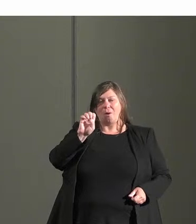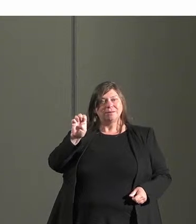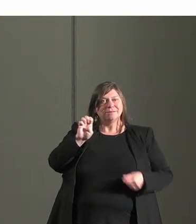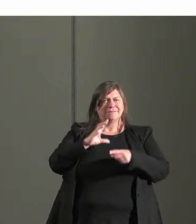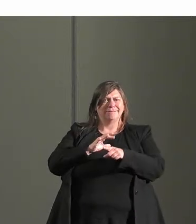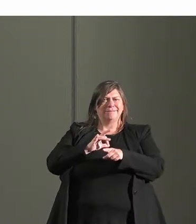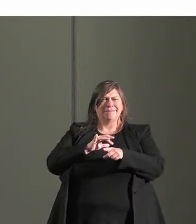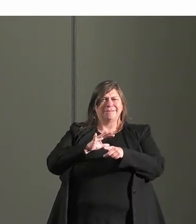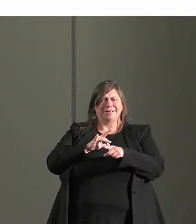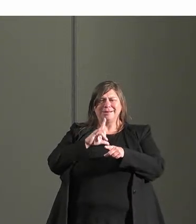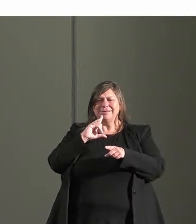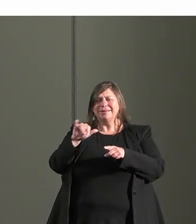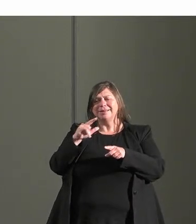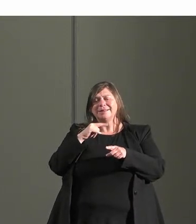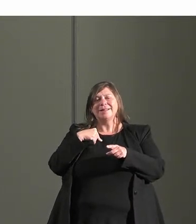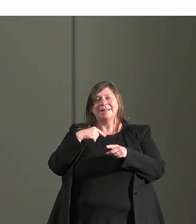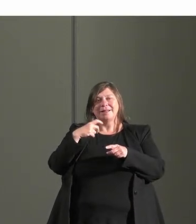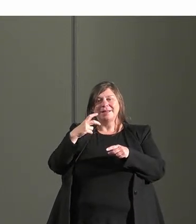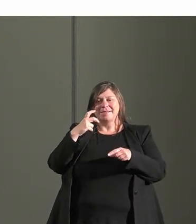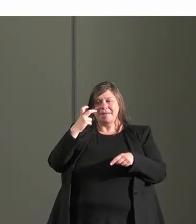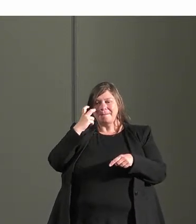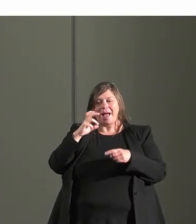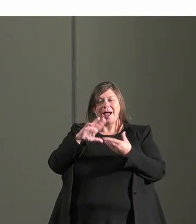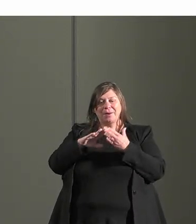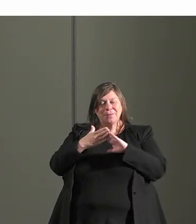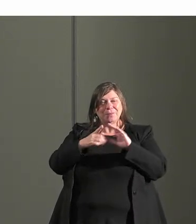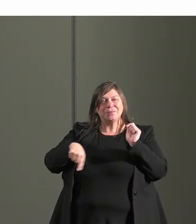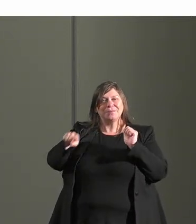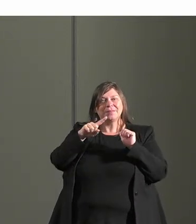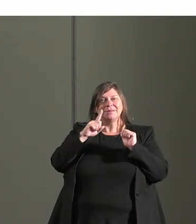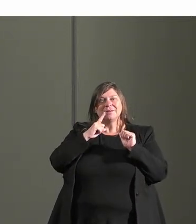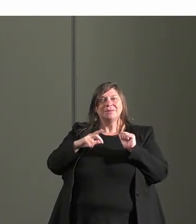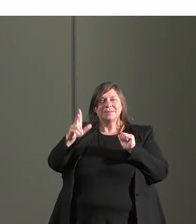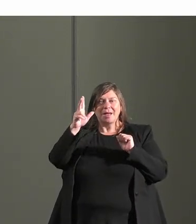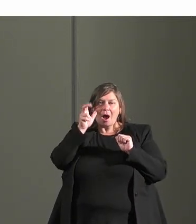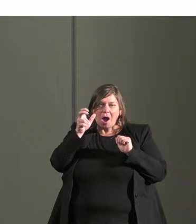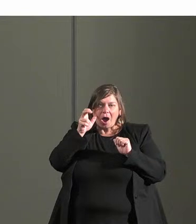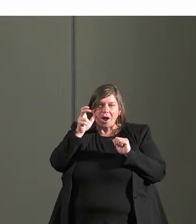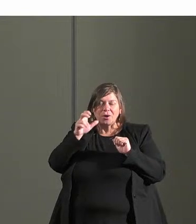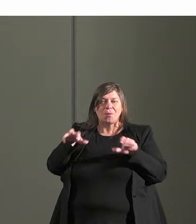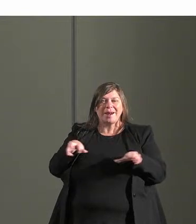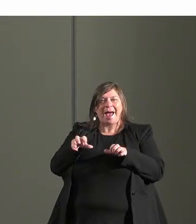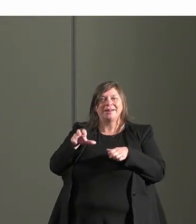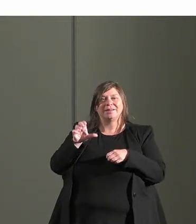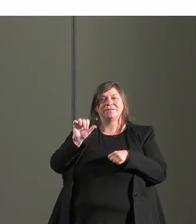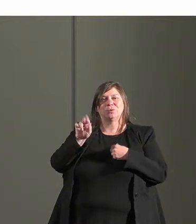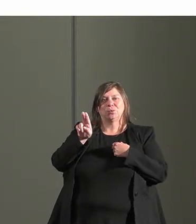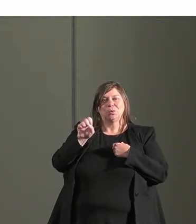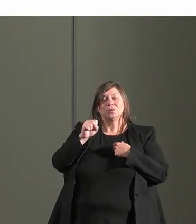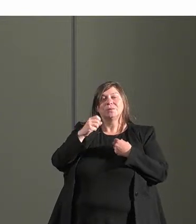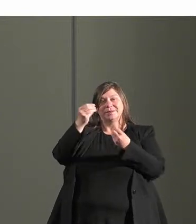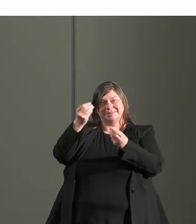filmmaker Adam mores. This is the feature with the blind and